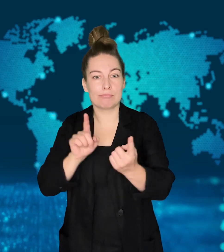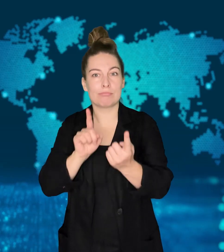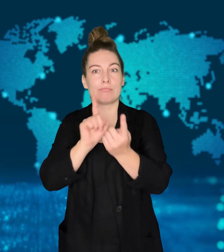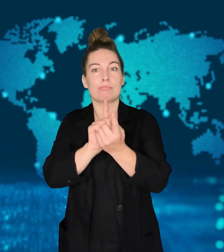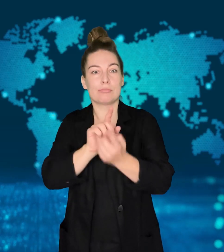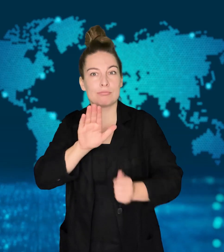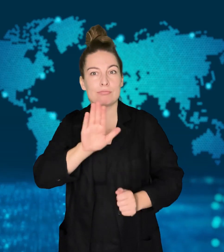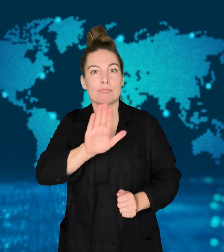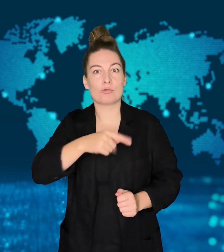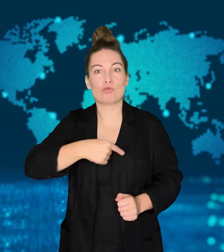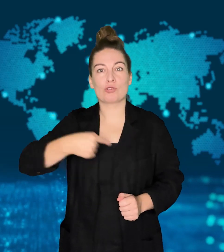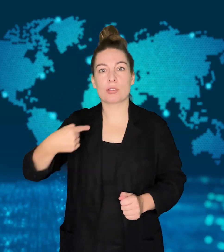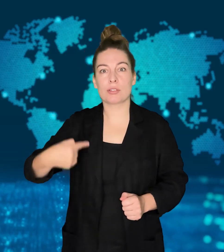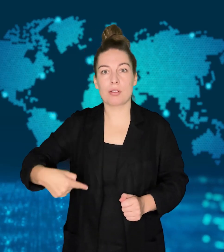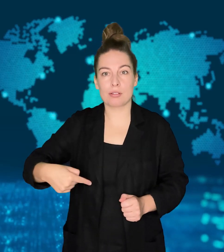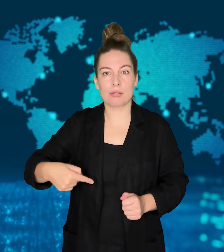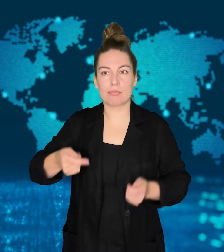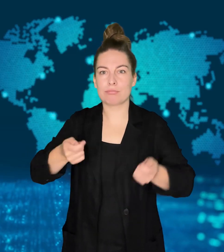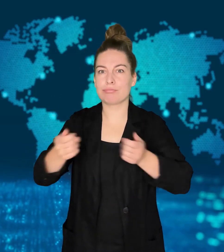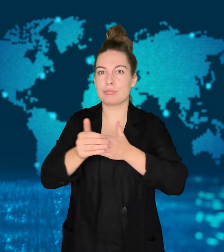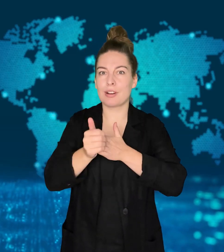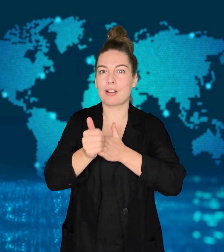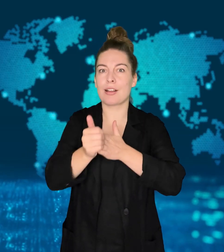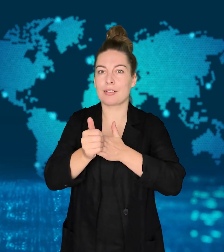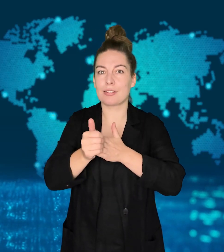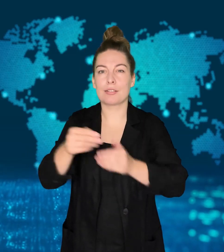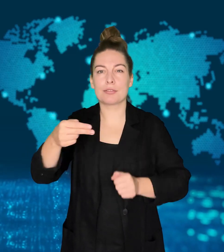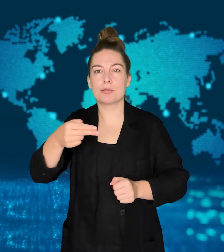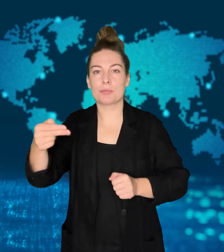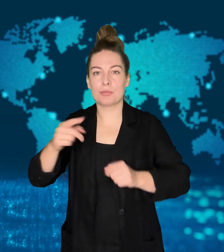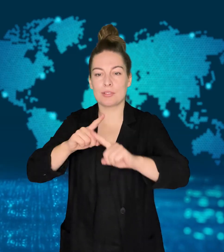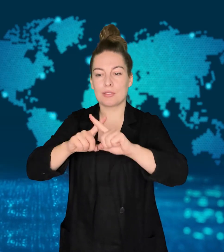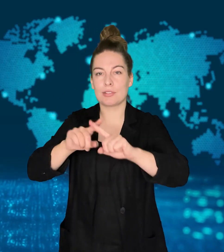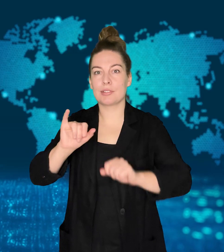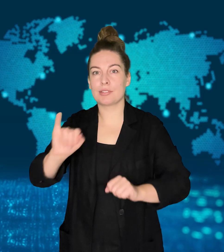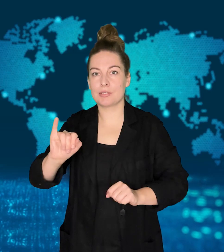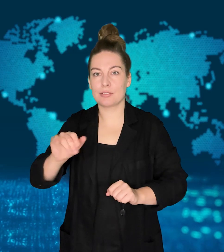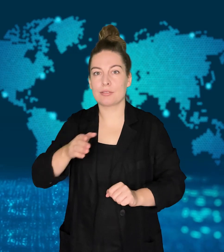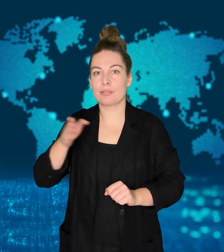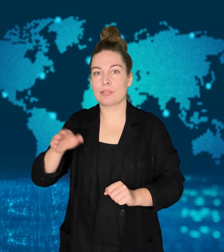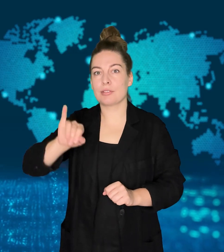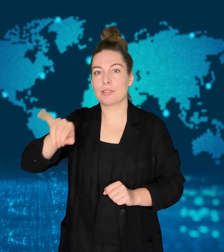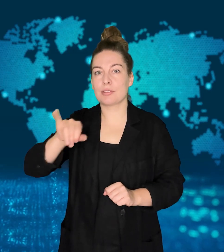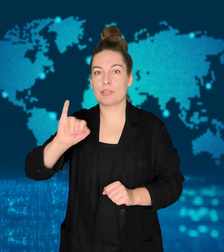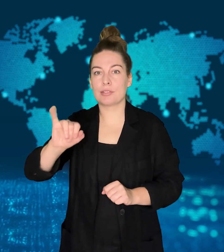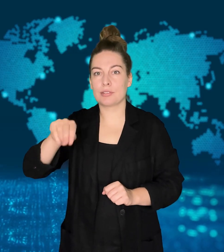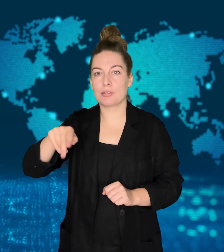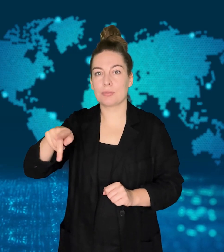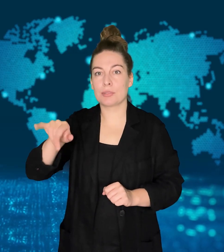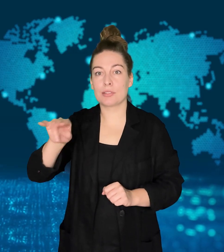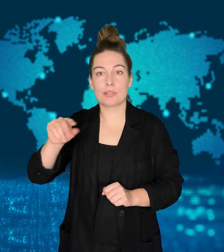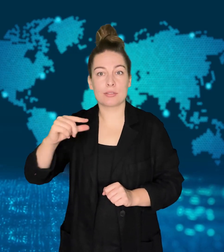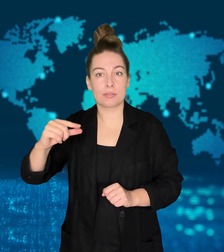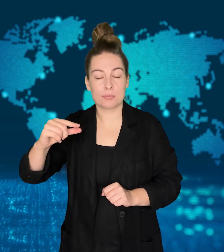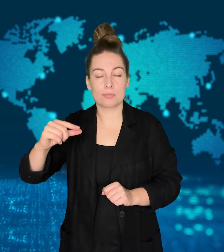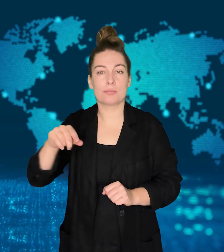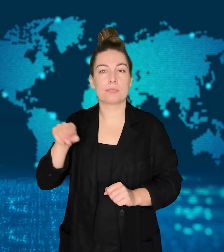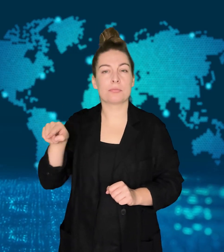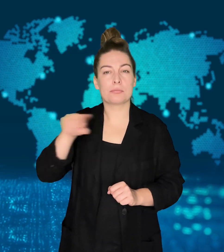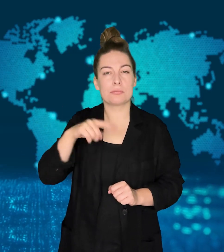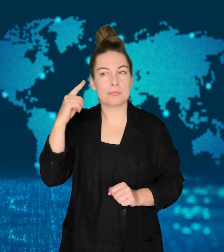The meeting is expected to be a "cementing" of the relationship between